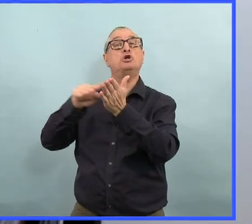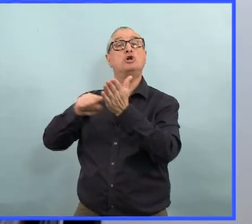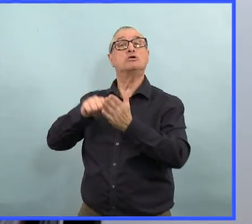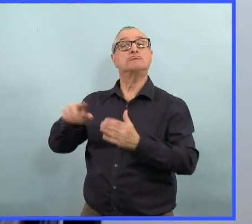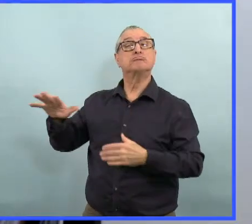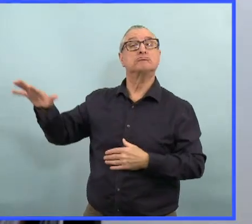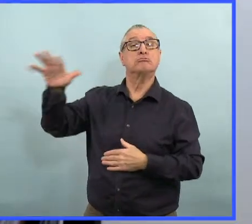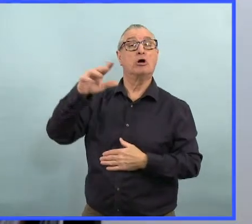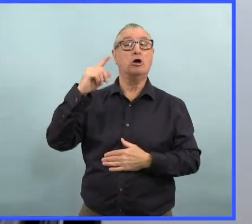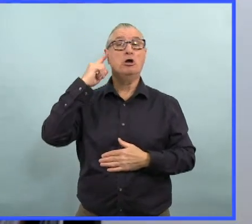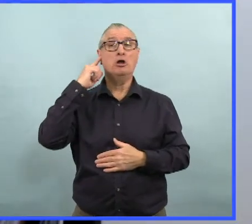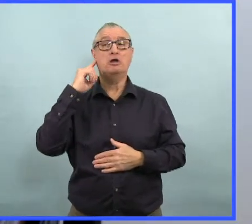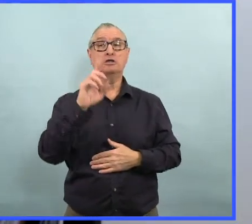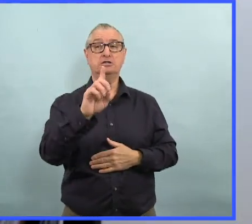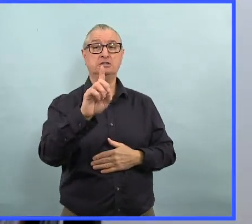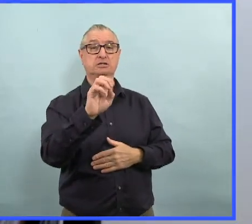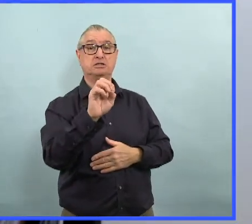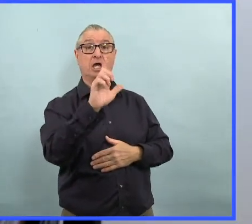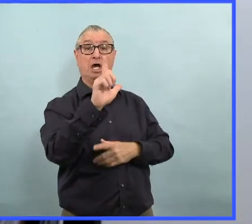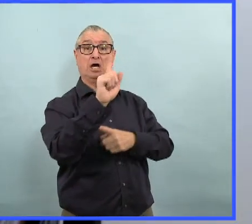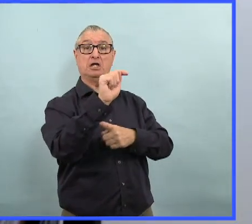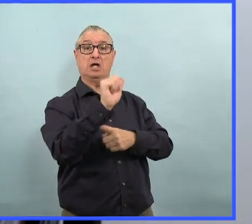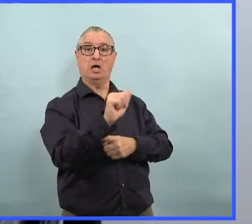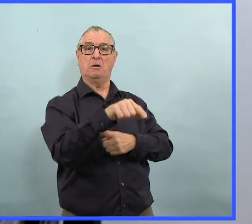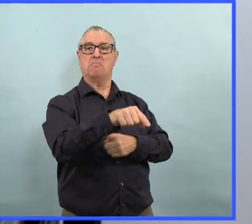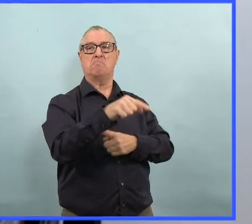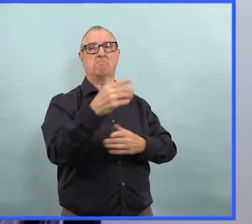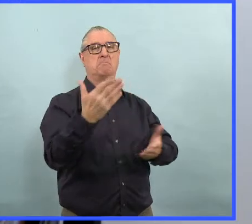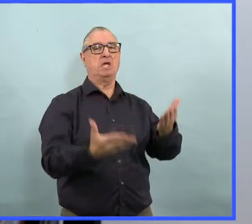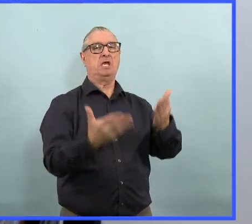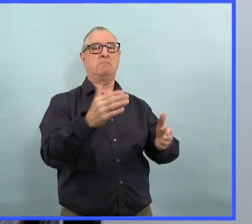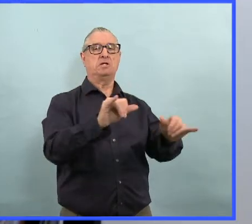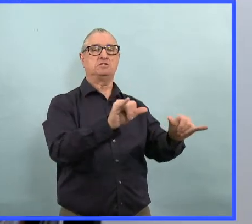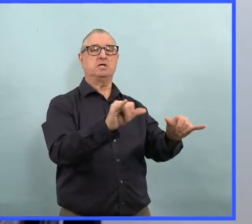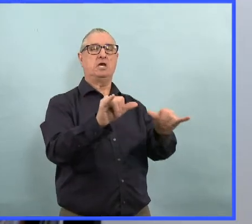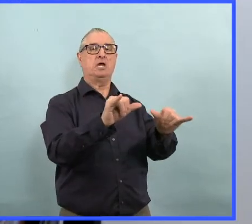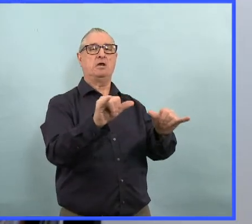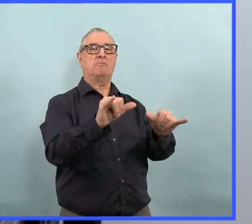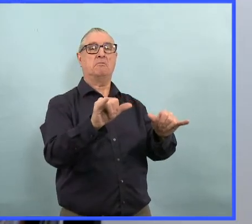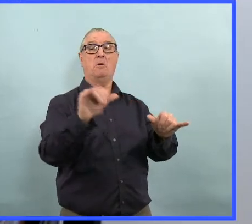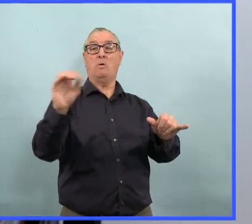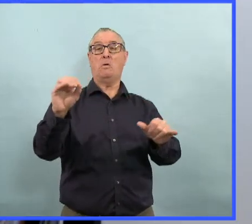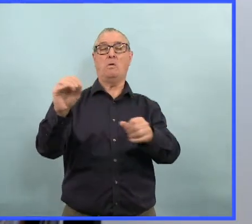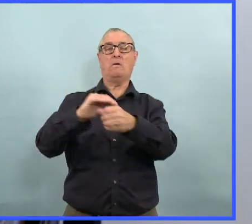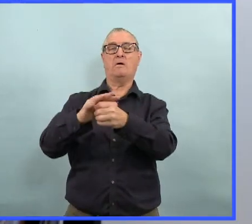delta and would have been a variation off of the delta variant but omicron actually seemed to have